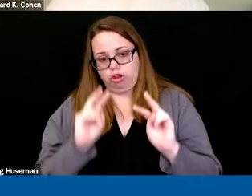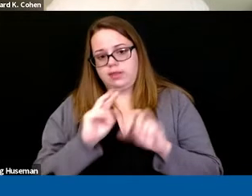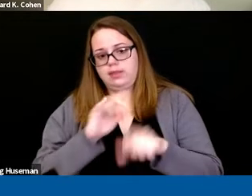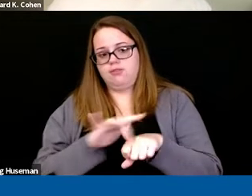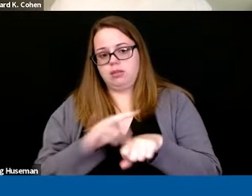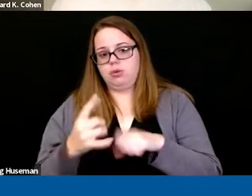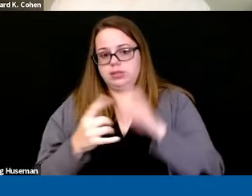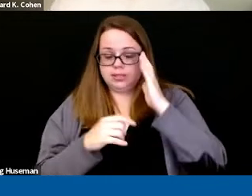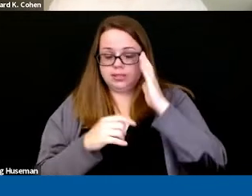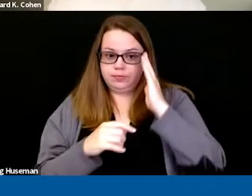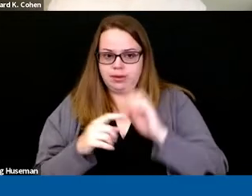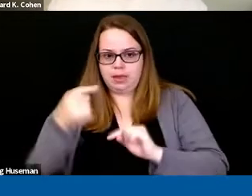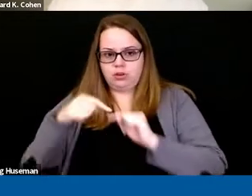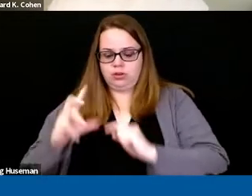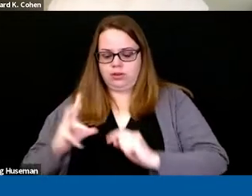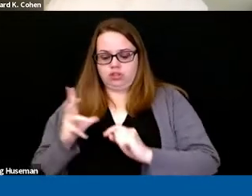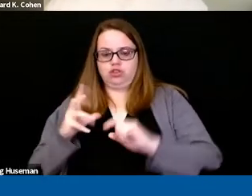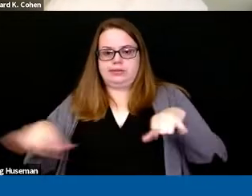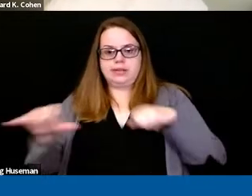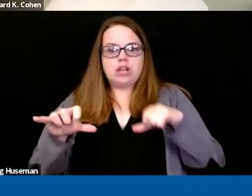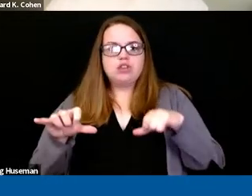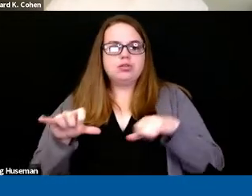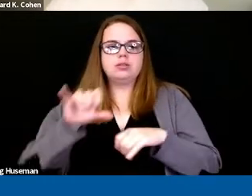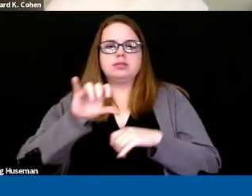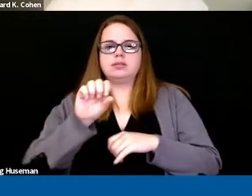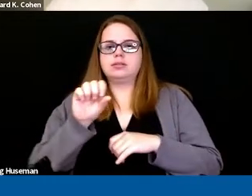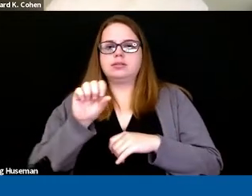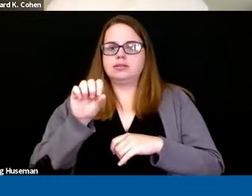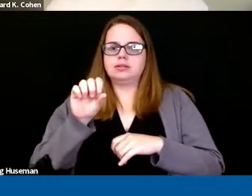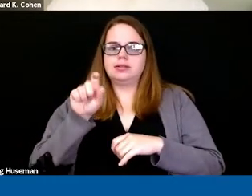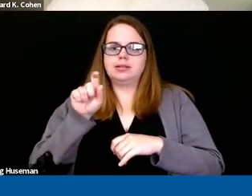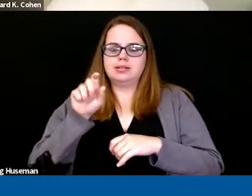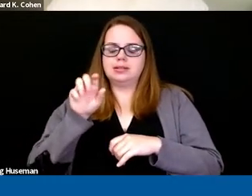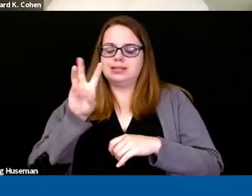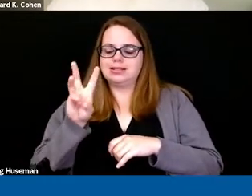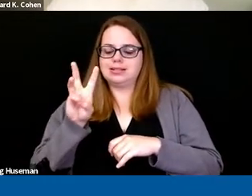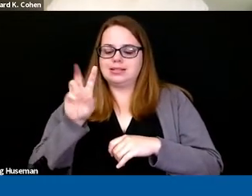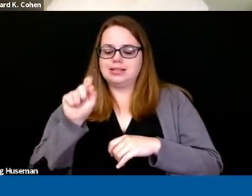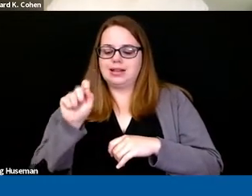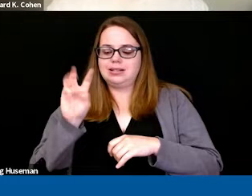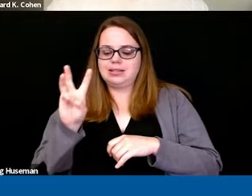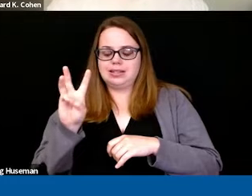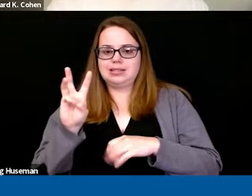Back to the official ARIA Standard at section 6.6, which is the Definition of States and Properties,